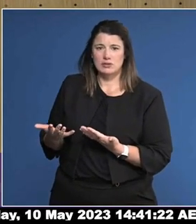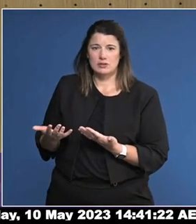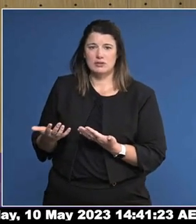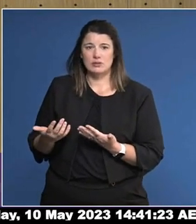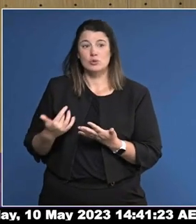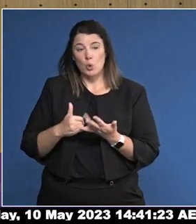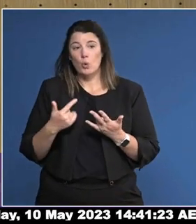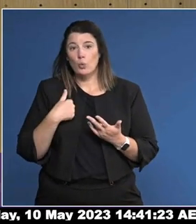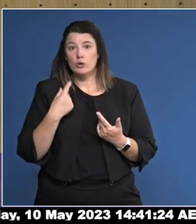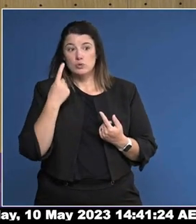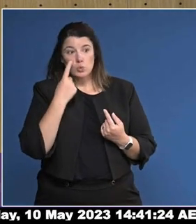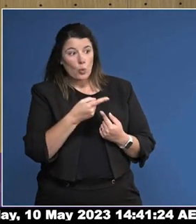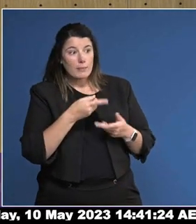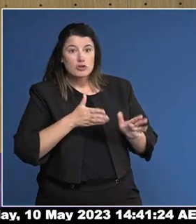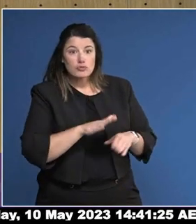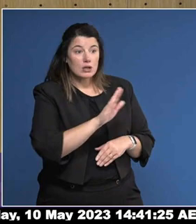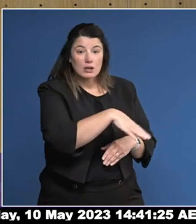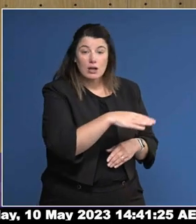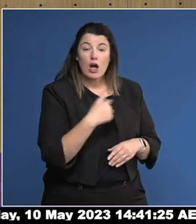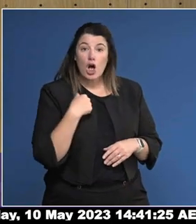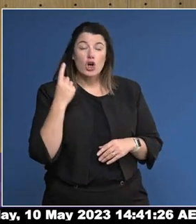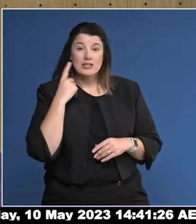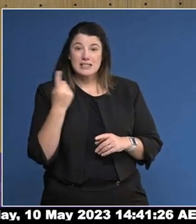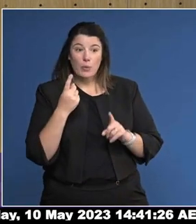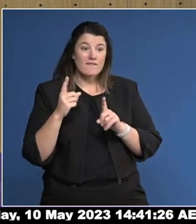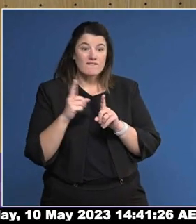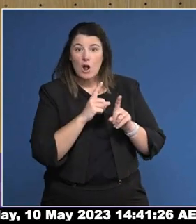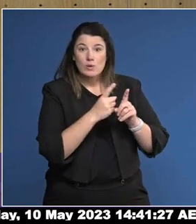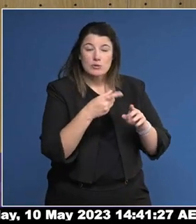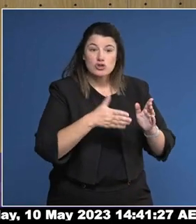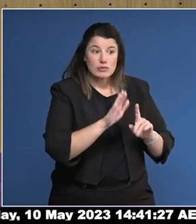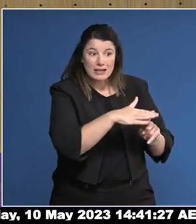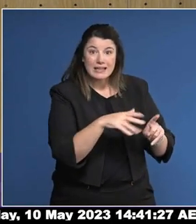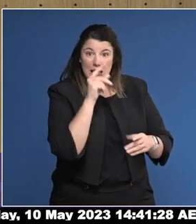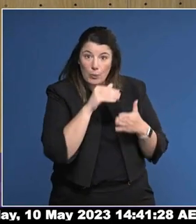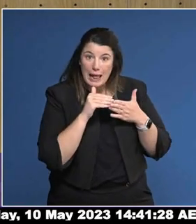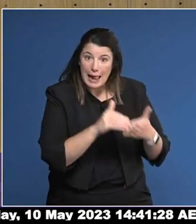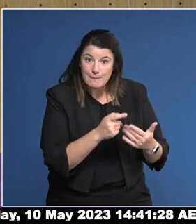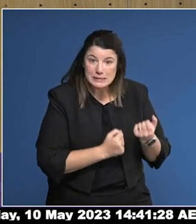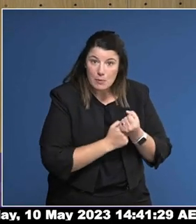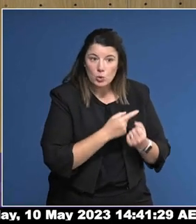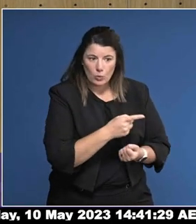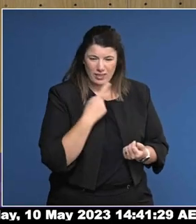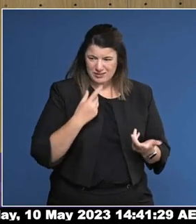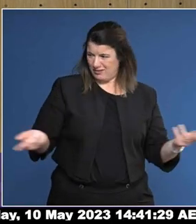them in the street. In fact, I was told someone had followed someone in the street and said can we help you, and they basically said, no, leave us alone.